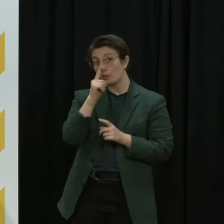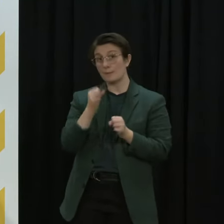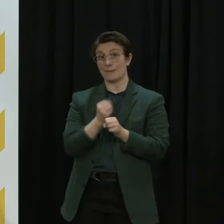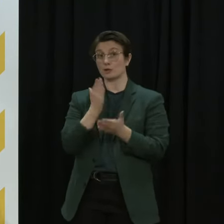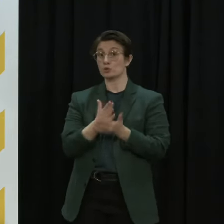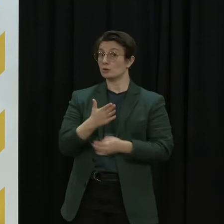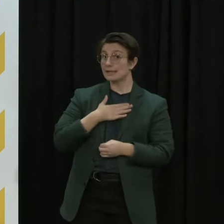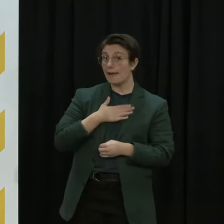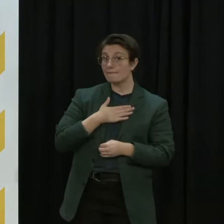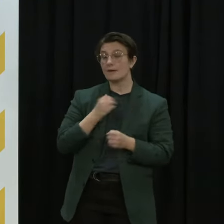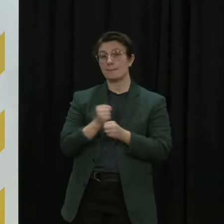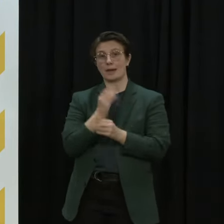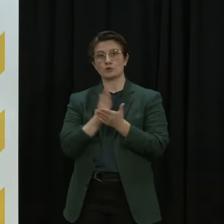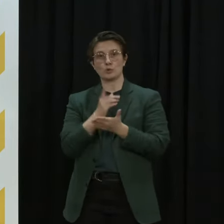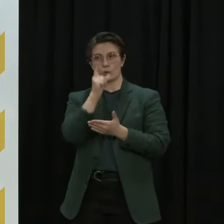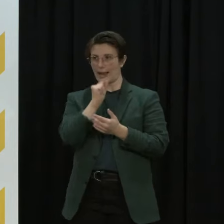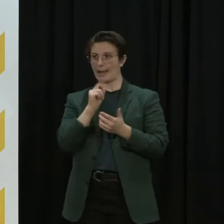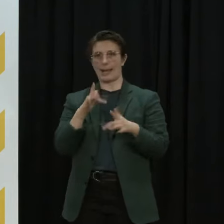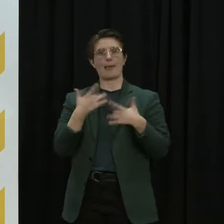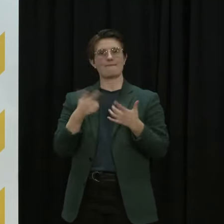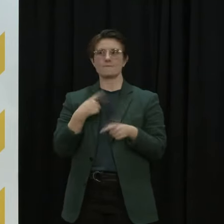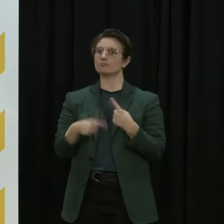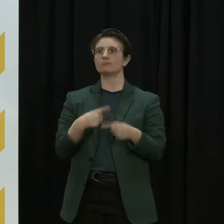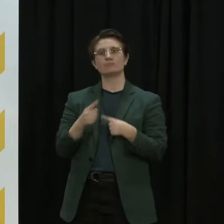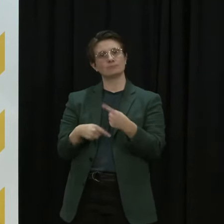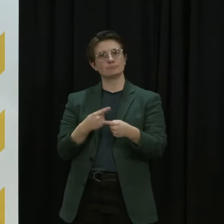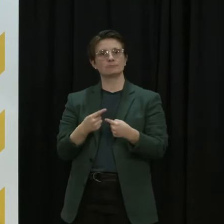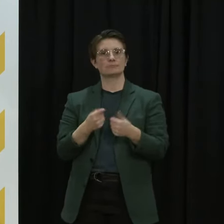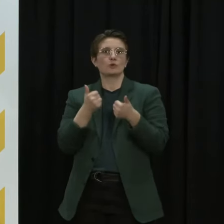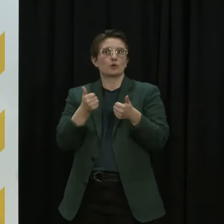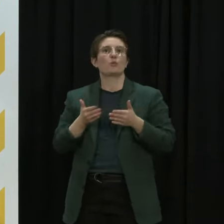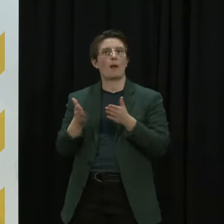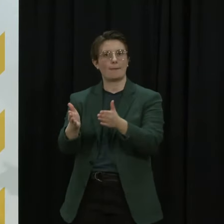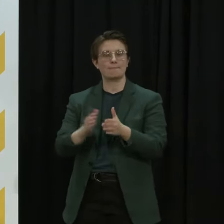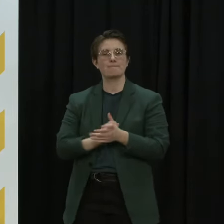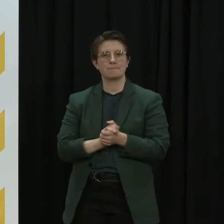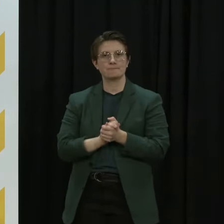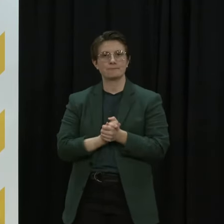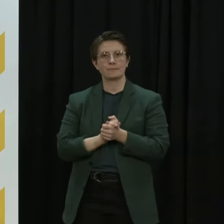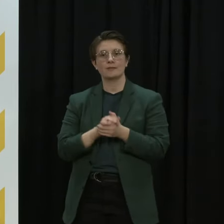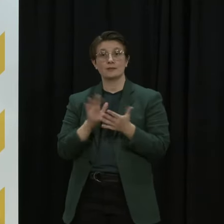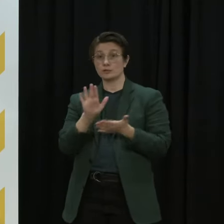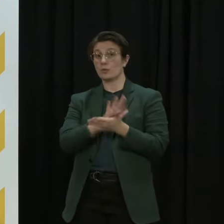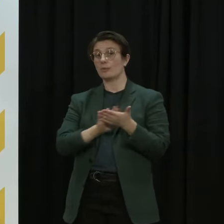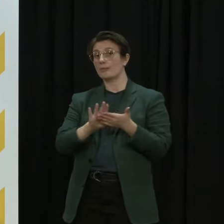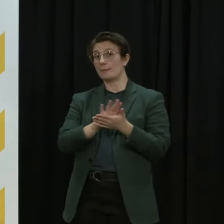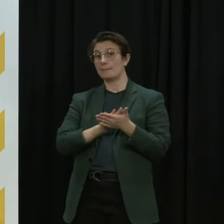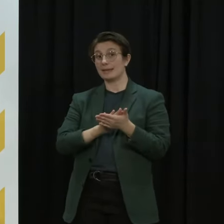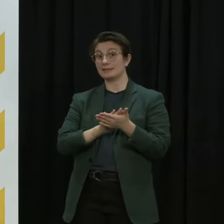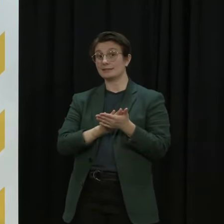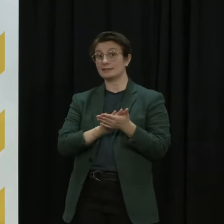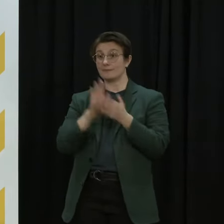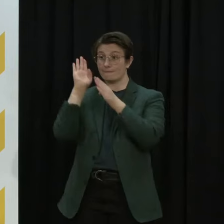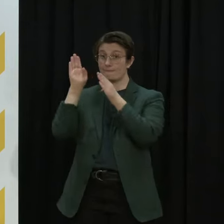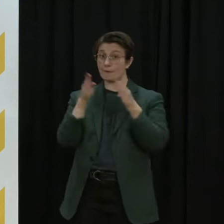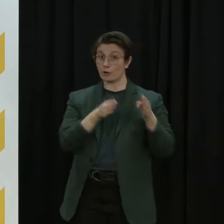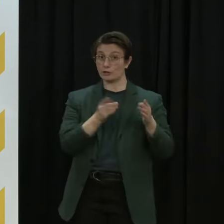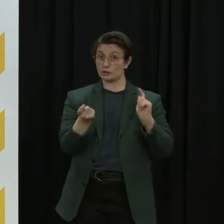aims. Our aims are to protect people's lives and our way of life and that has not changed.